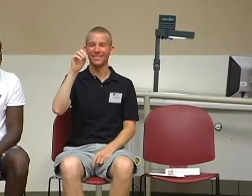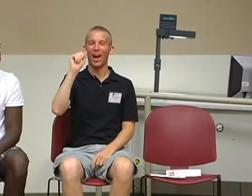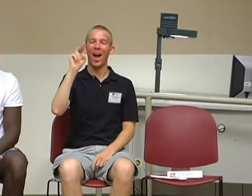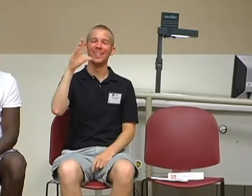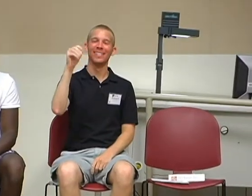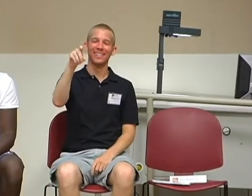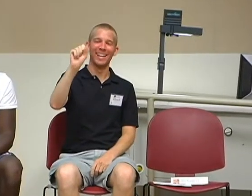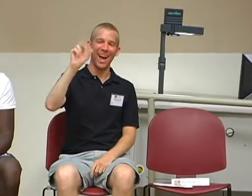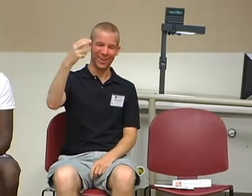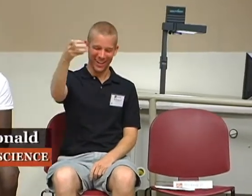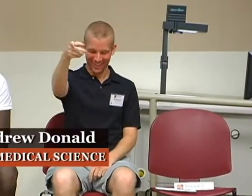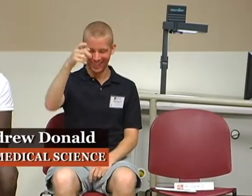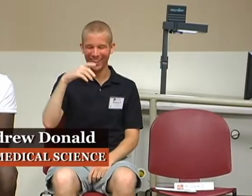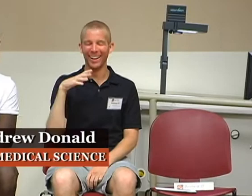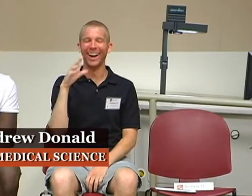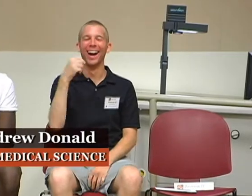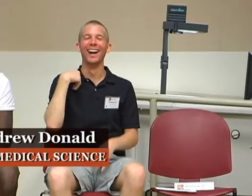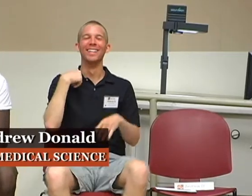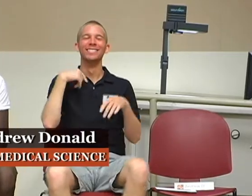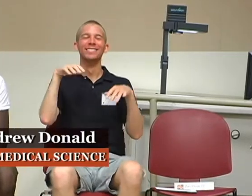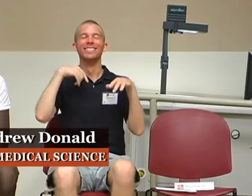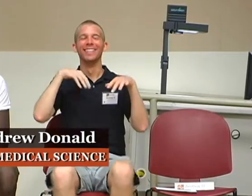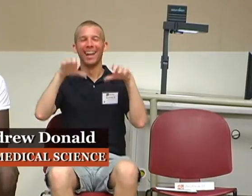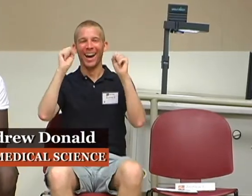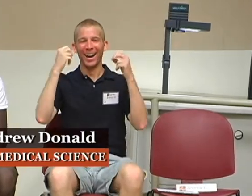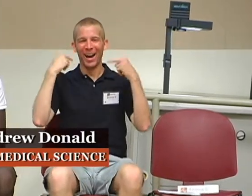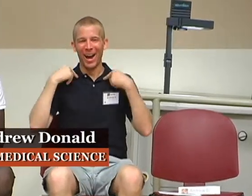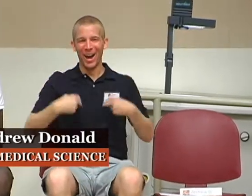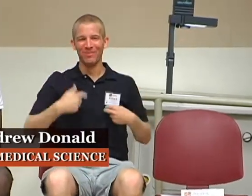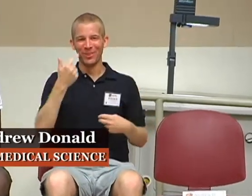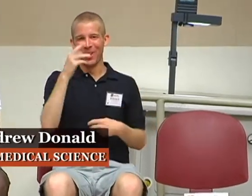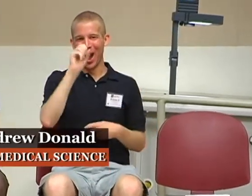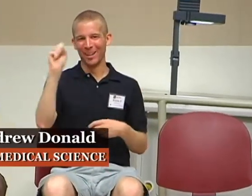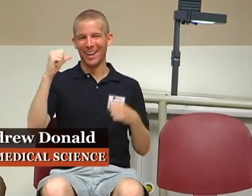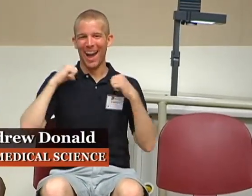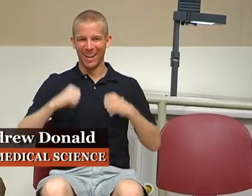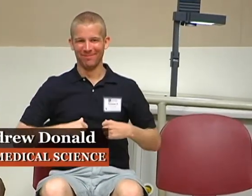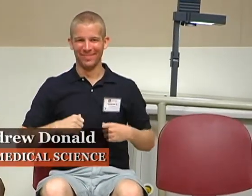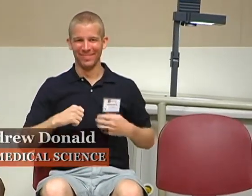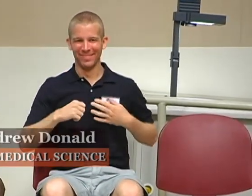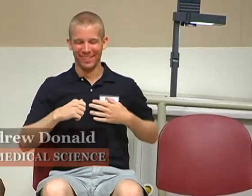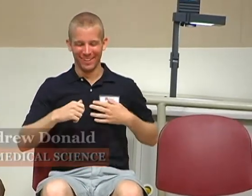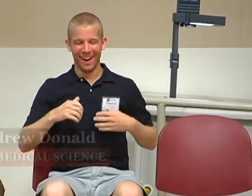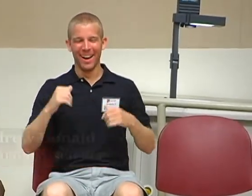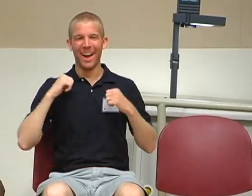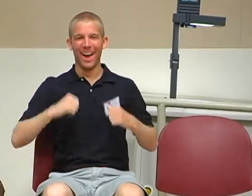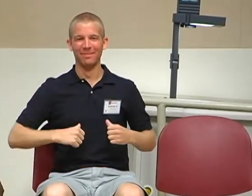I’ve had experience with Dawn and Sarah who are sitting in the back.